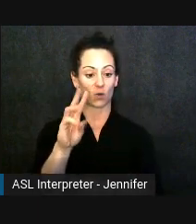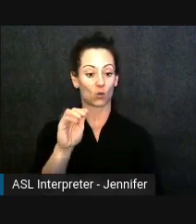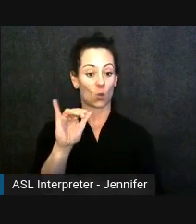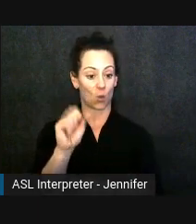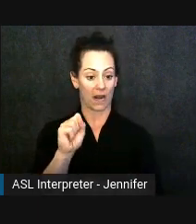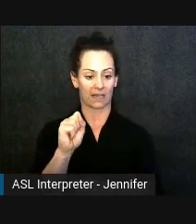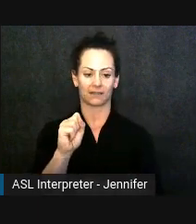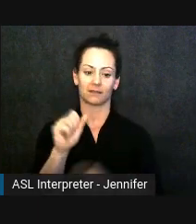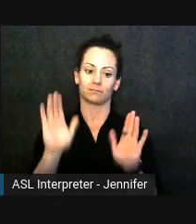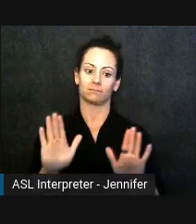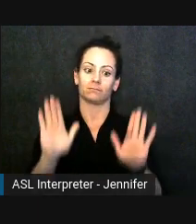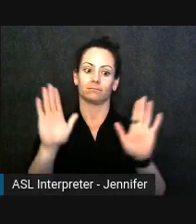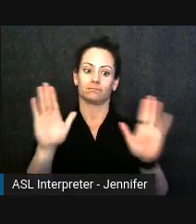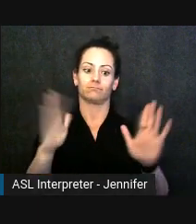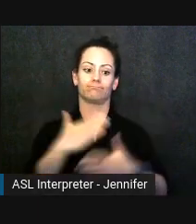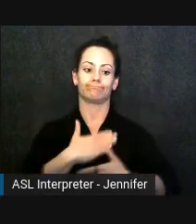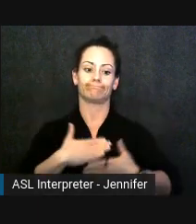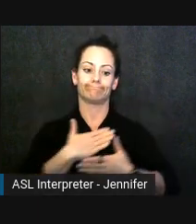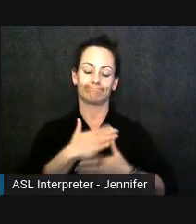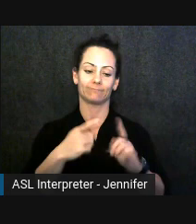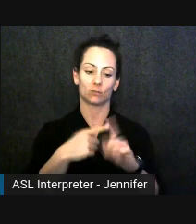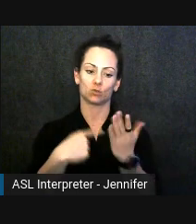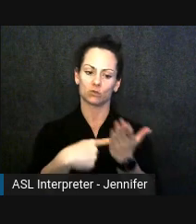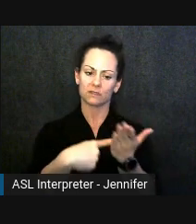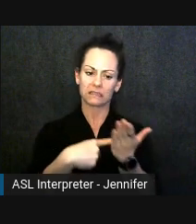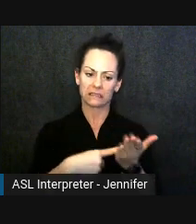whether the cloud can accelerate accessibility.